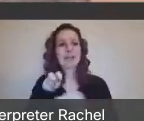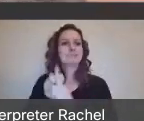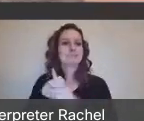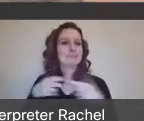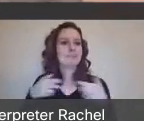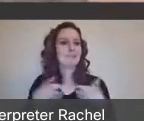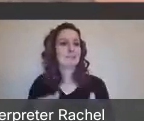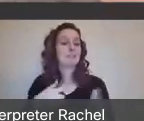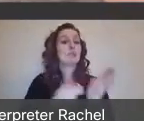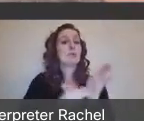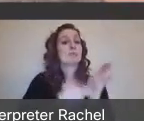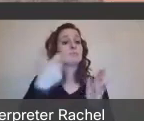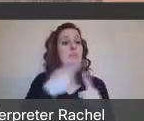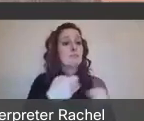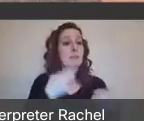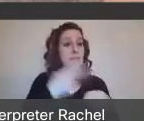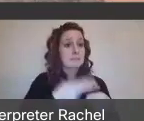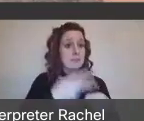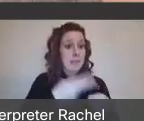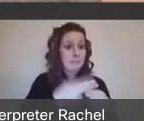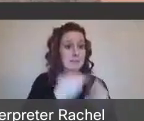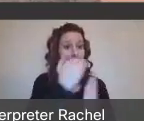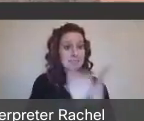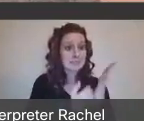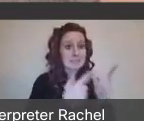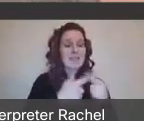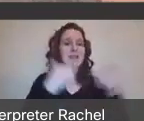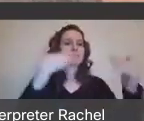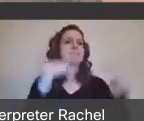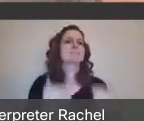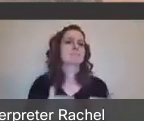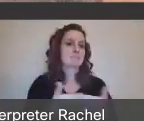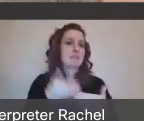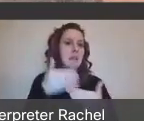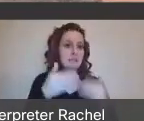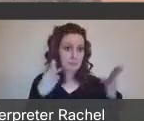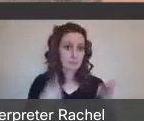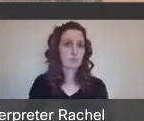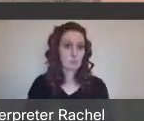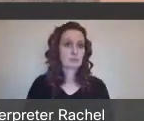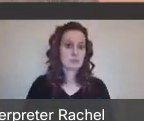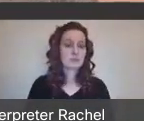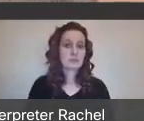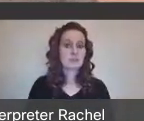removed from the list and we just go on to the next person. So the, you know, the line's moving,